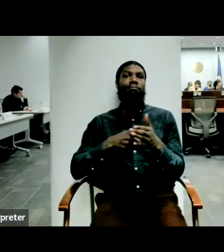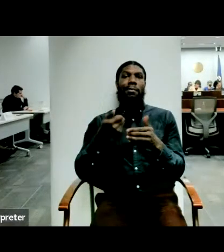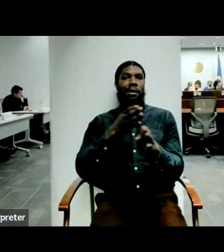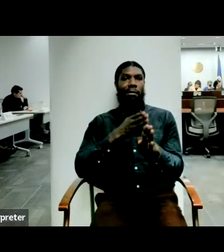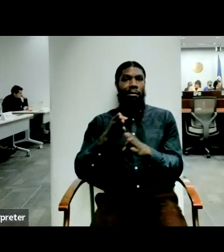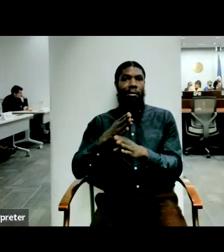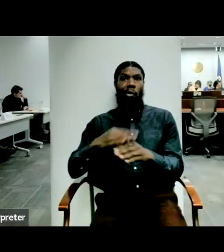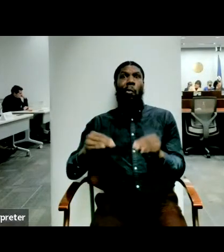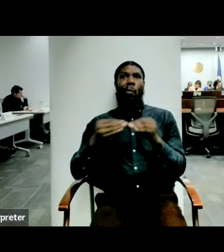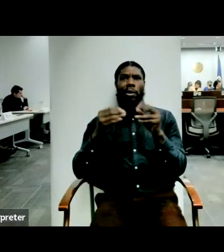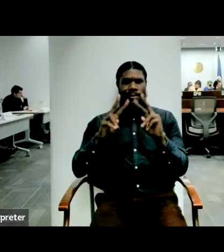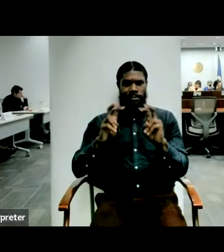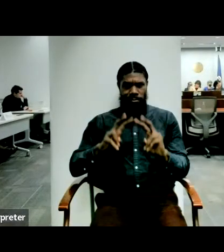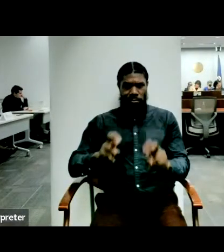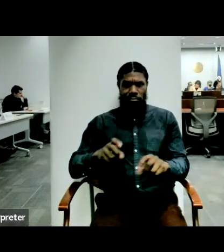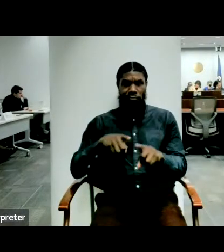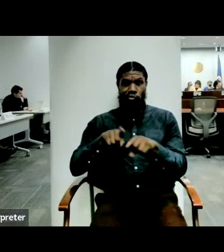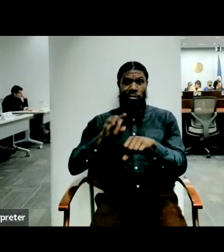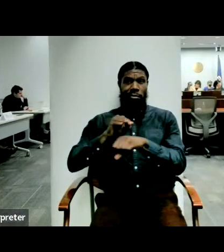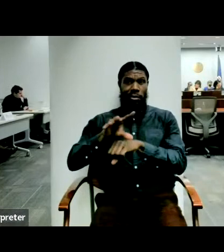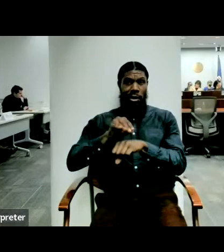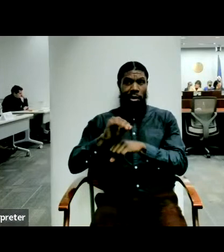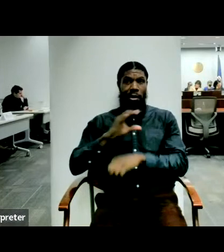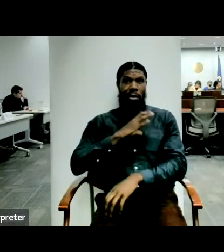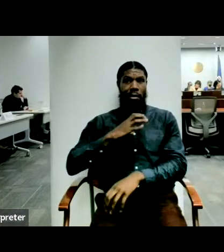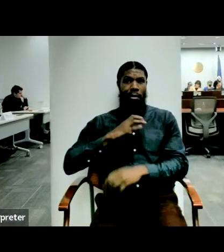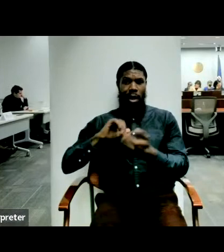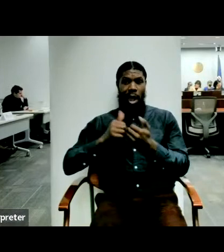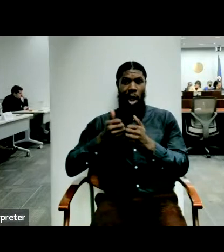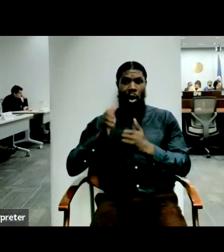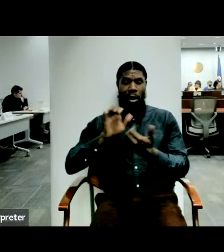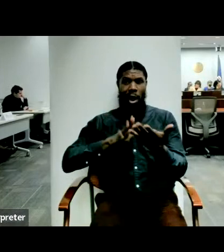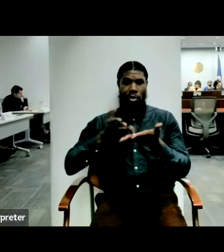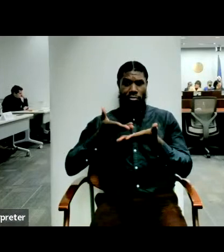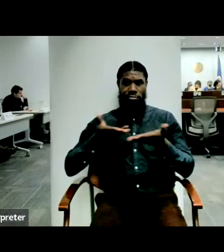when you are counseling clients about how to handle things well and prevent discrimination?